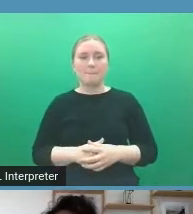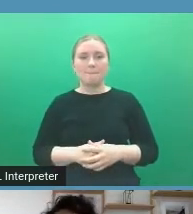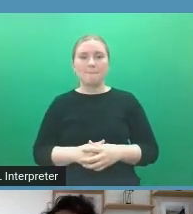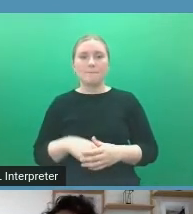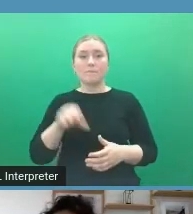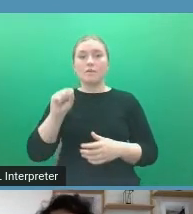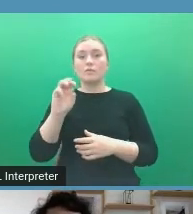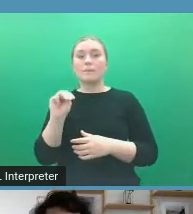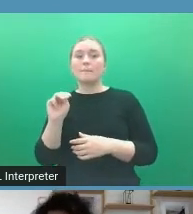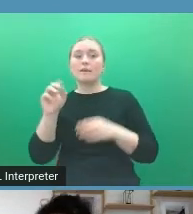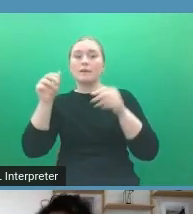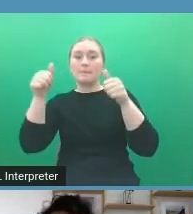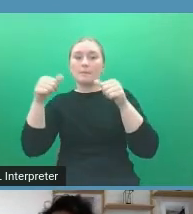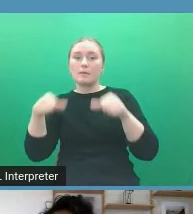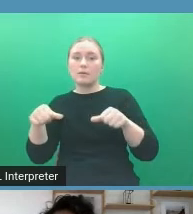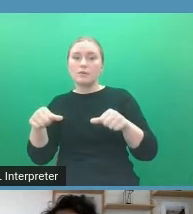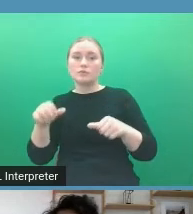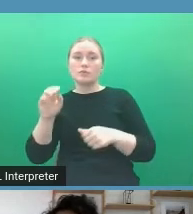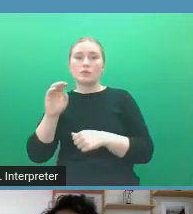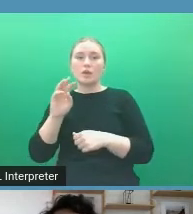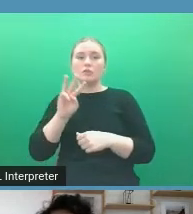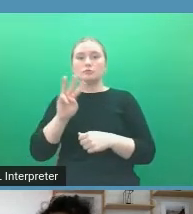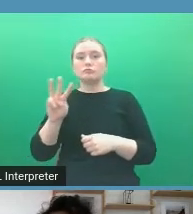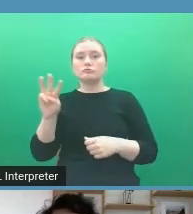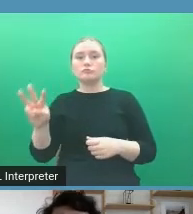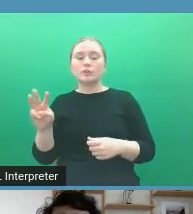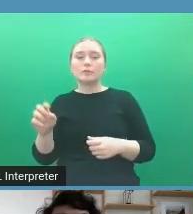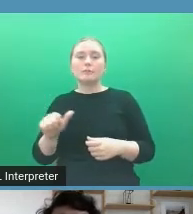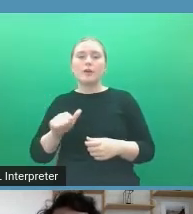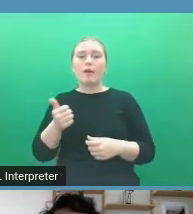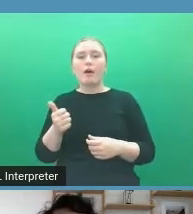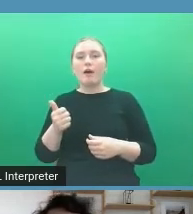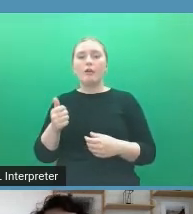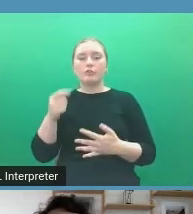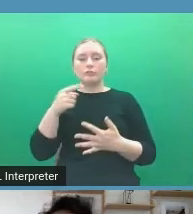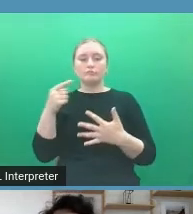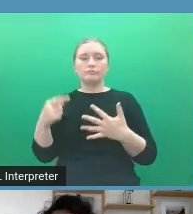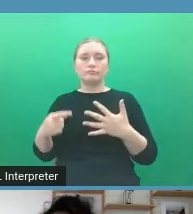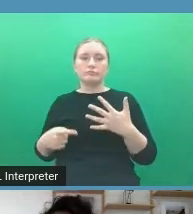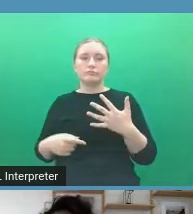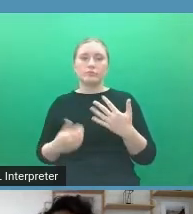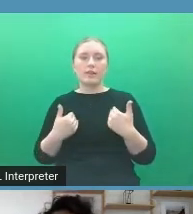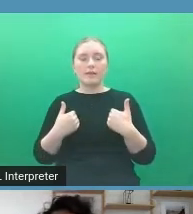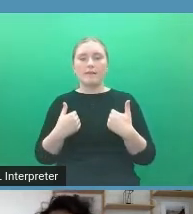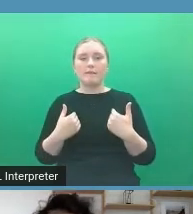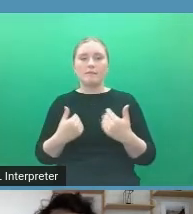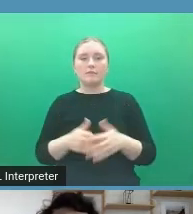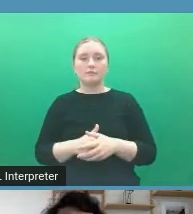posts and web pages and content of that nature. There's intangible heritage right. Corey always